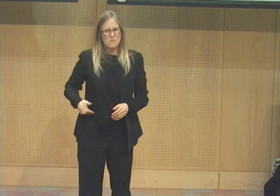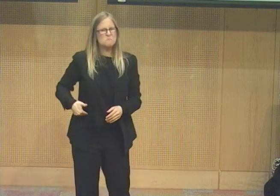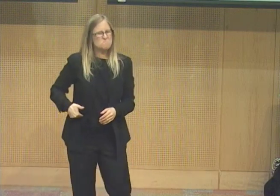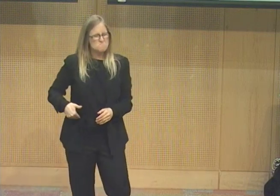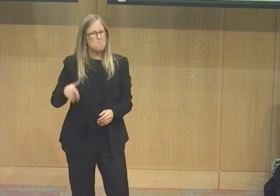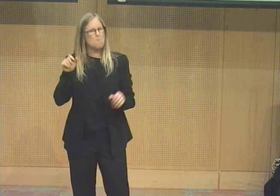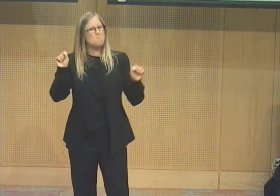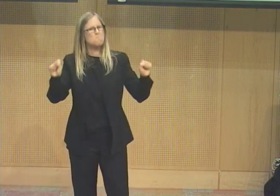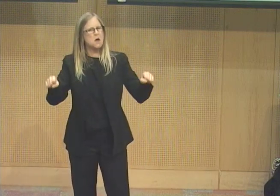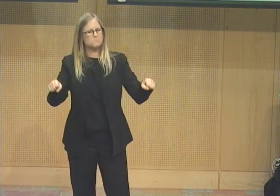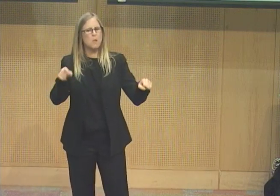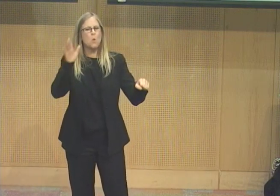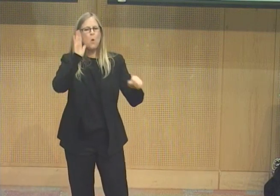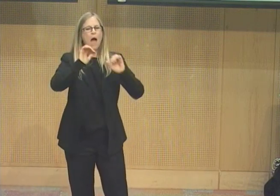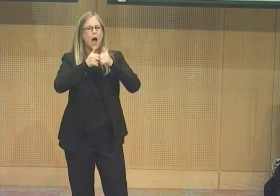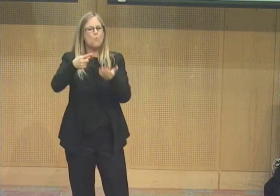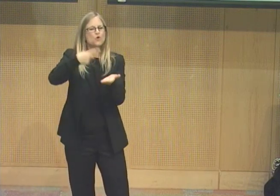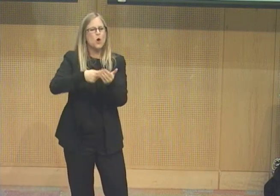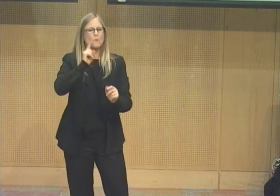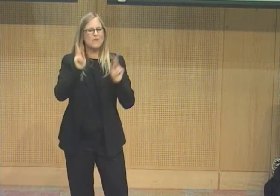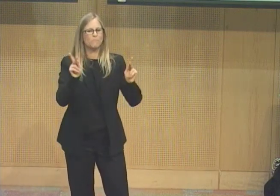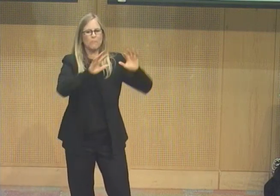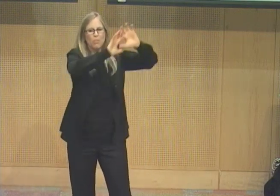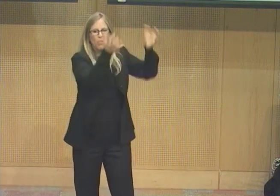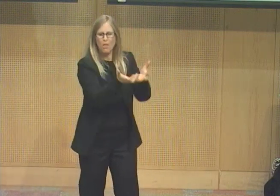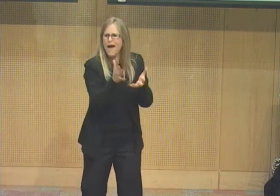So I knew I had my own bias when I began this work.